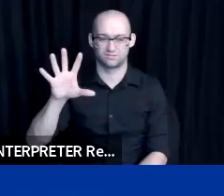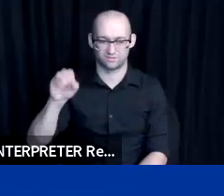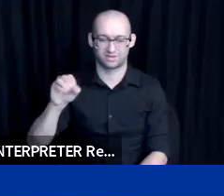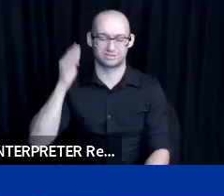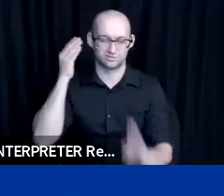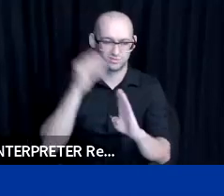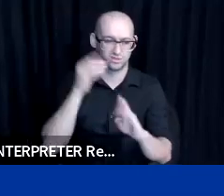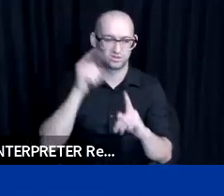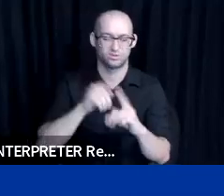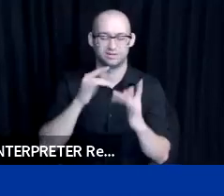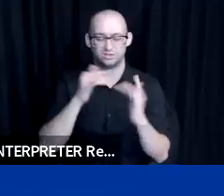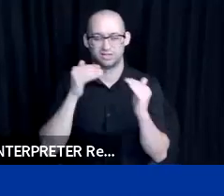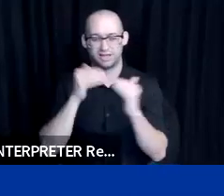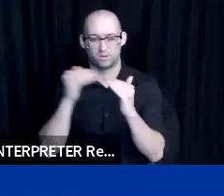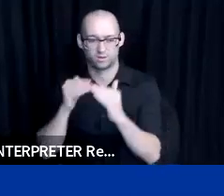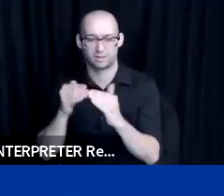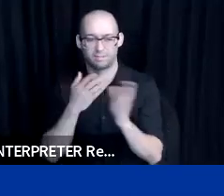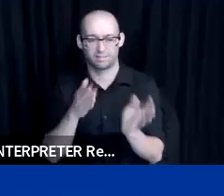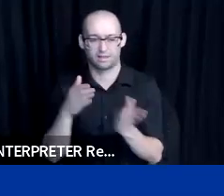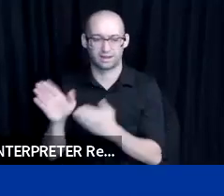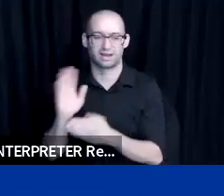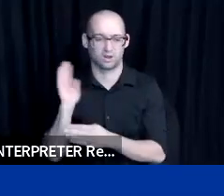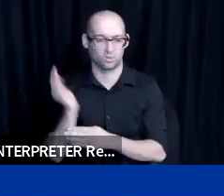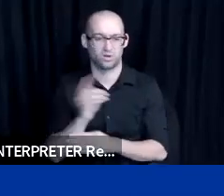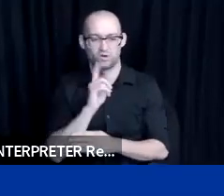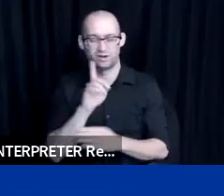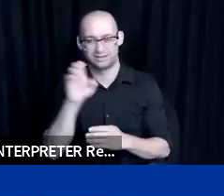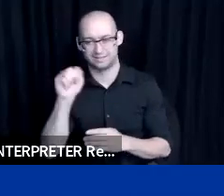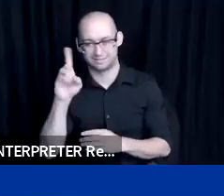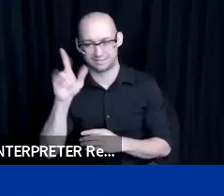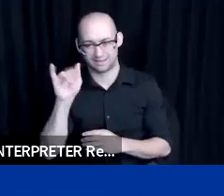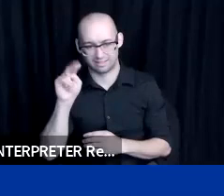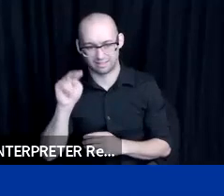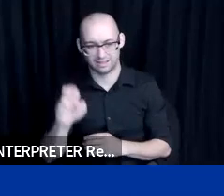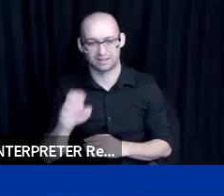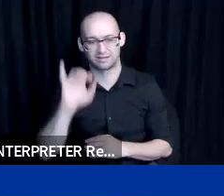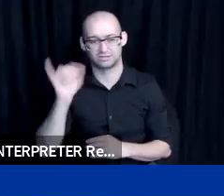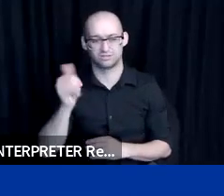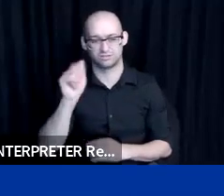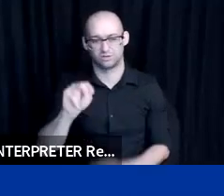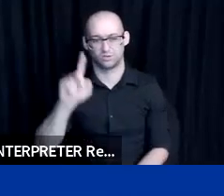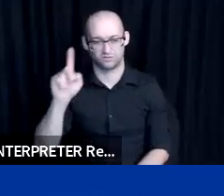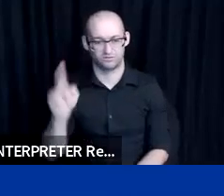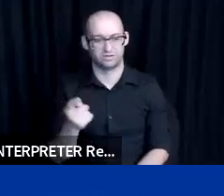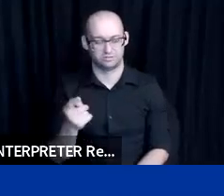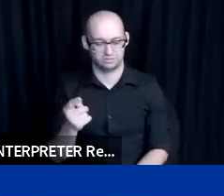digital equity planning that we are deadline by January 1st. And then finally, we're looking out